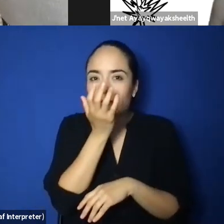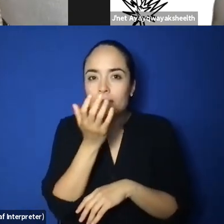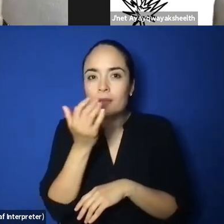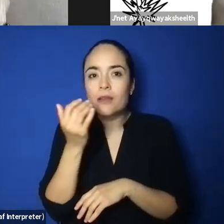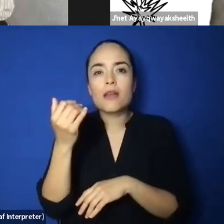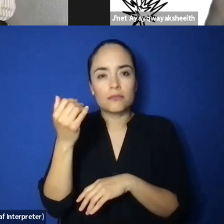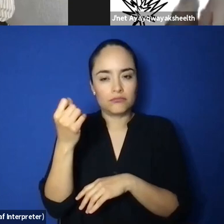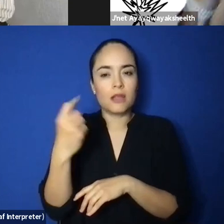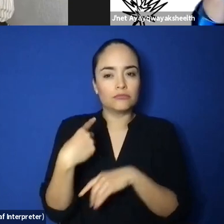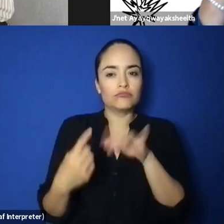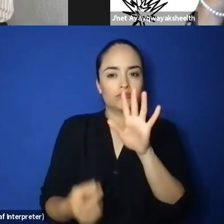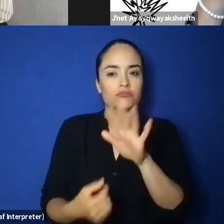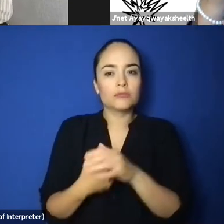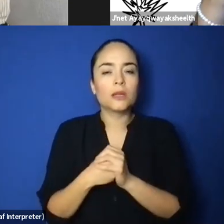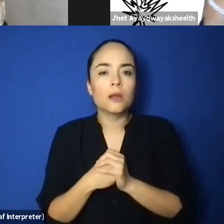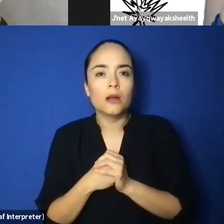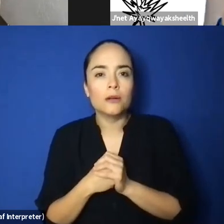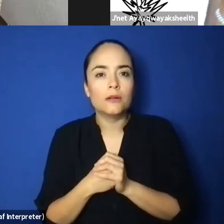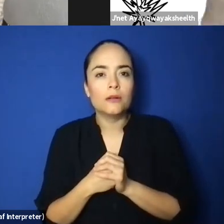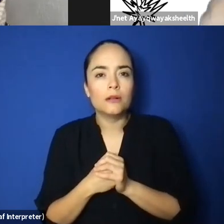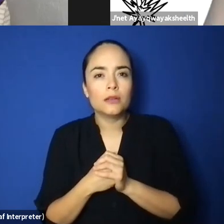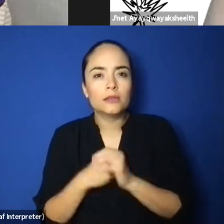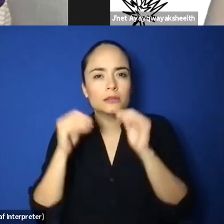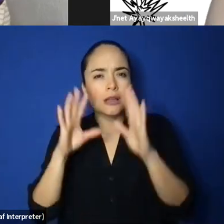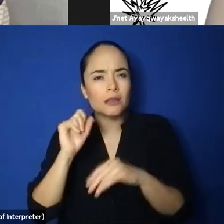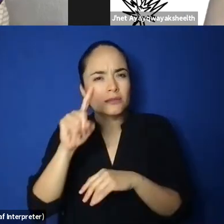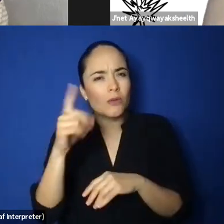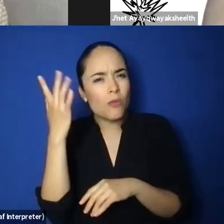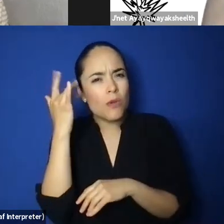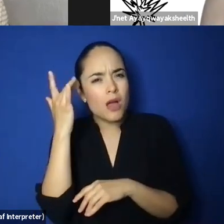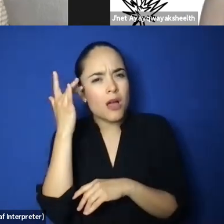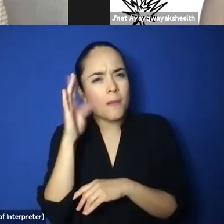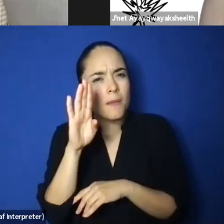got students who are wondering why you have beadwork that's near your, all around your eyes?